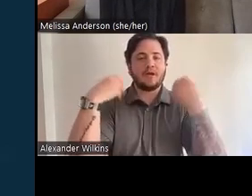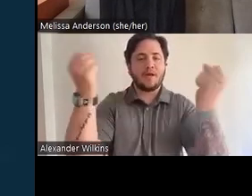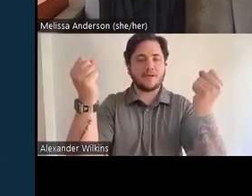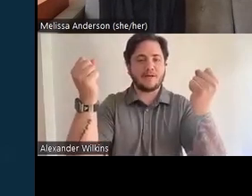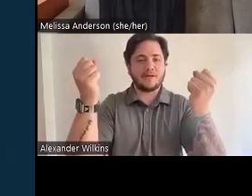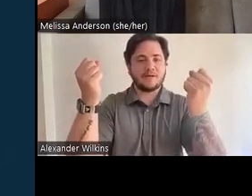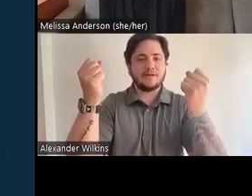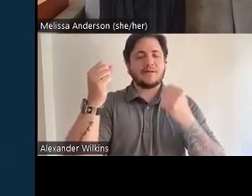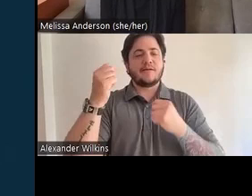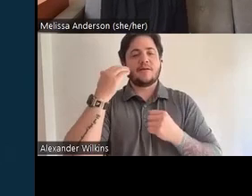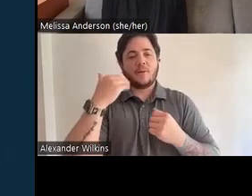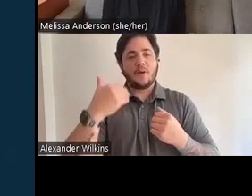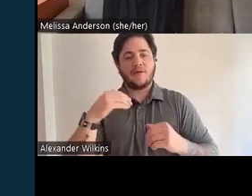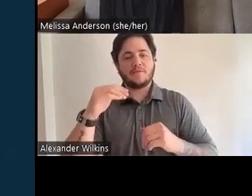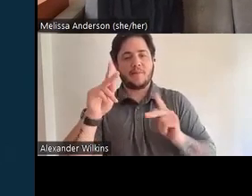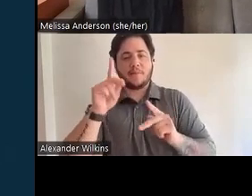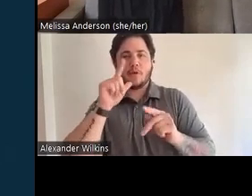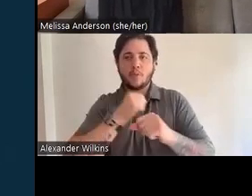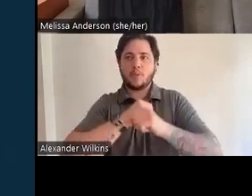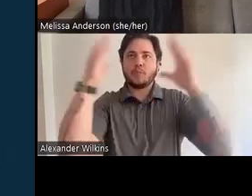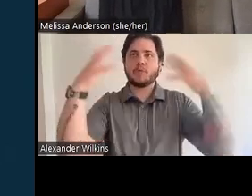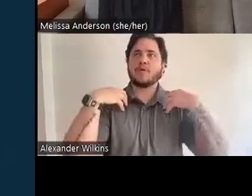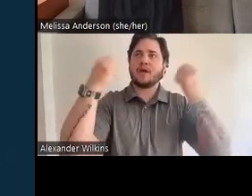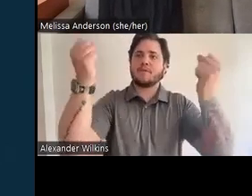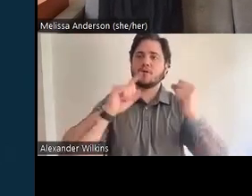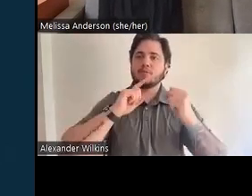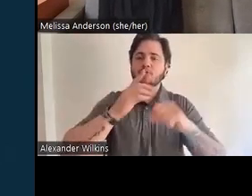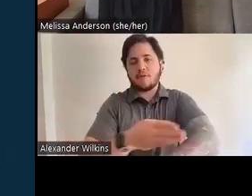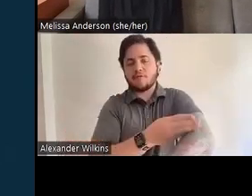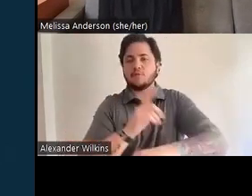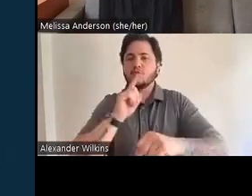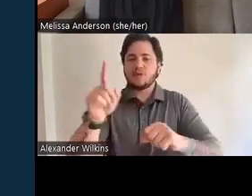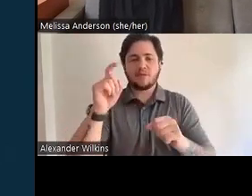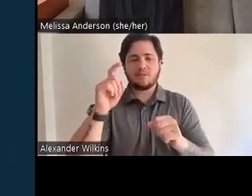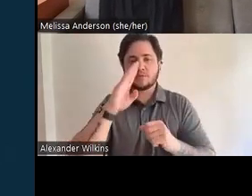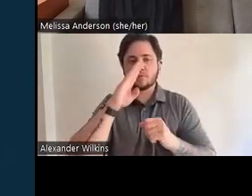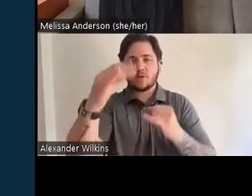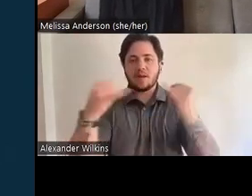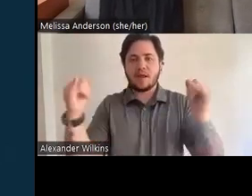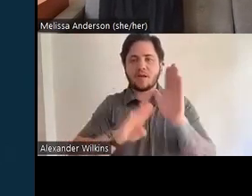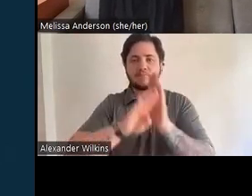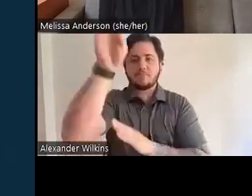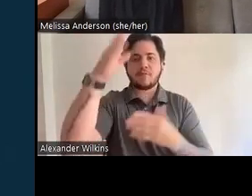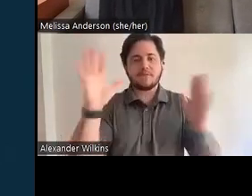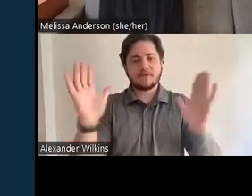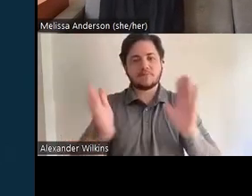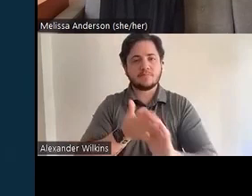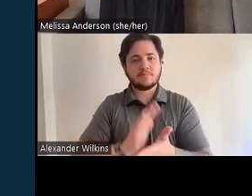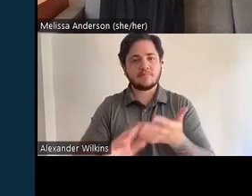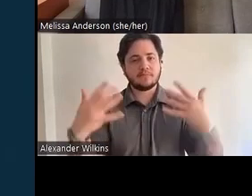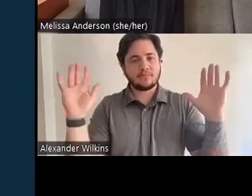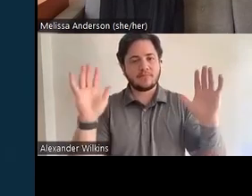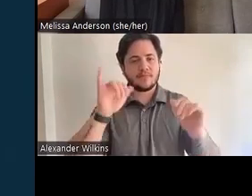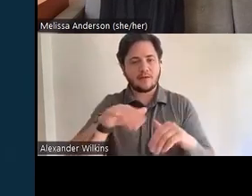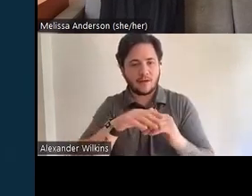one, it shows a mountain. Recovery is a mountain, you know, people who want to get there, right,